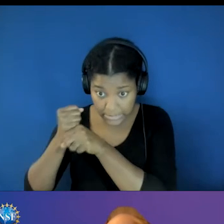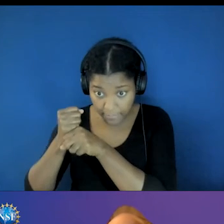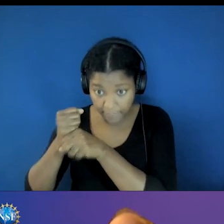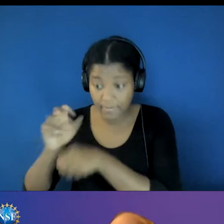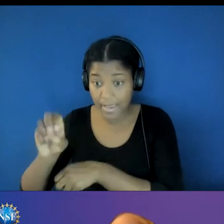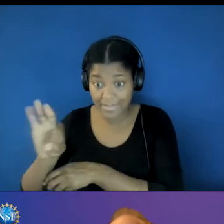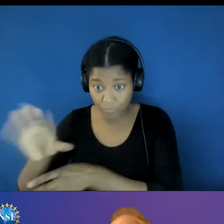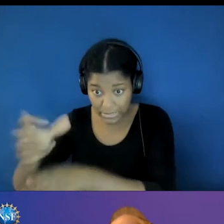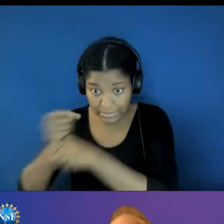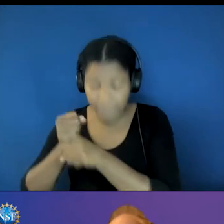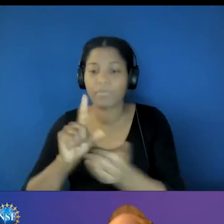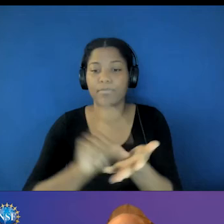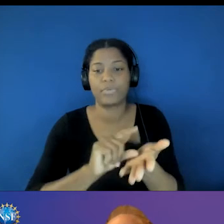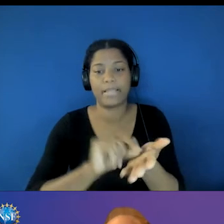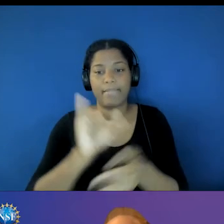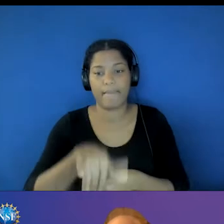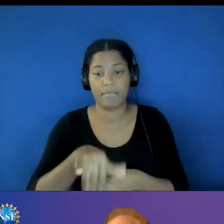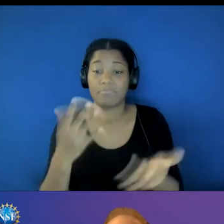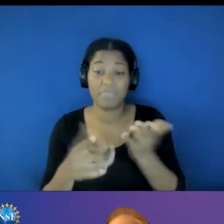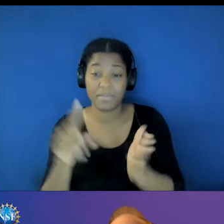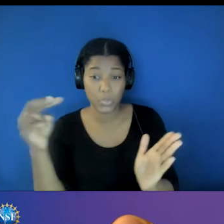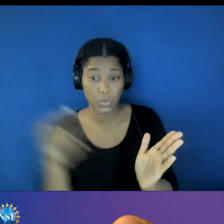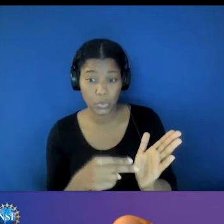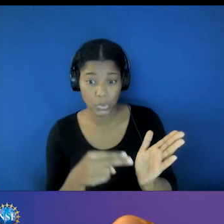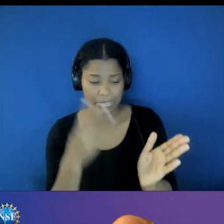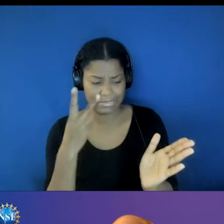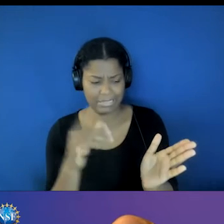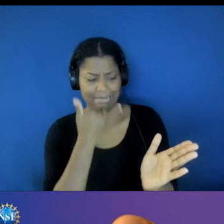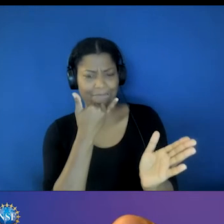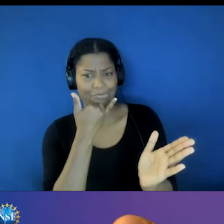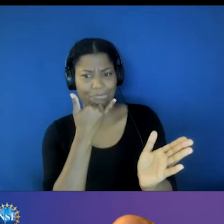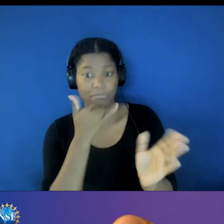Because if you look at it and you find errors, you can before the deadline,